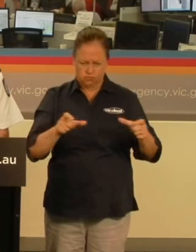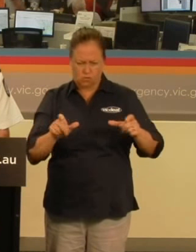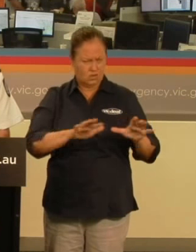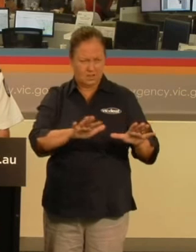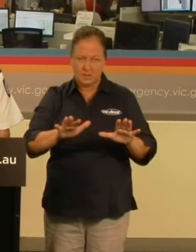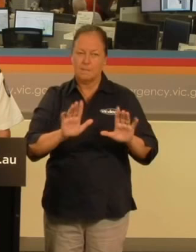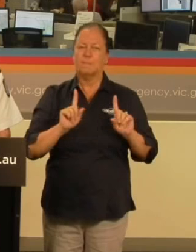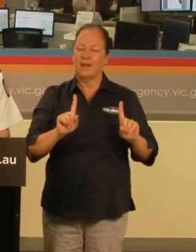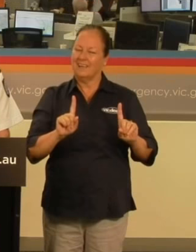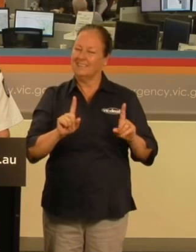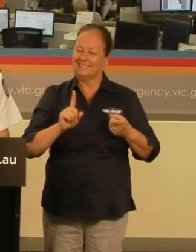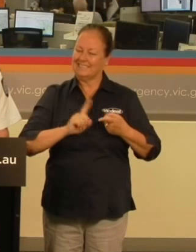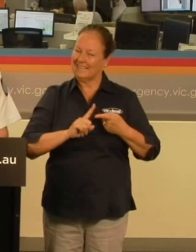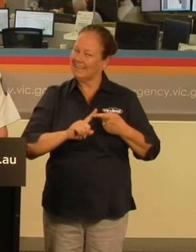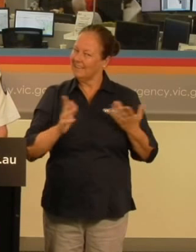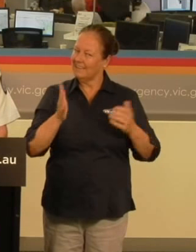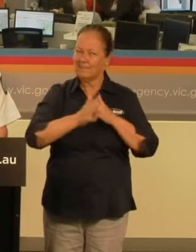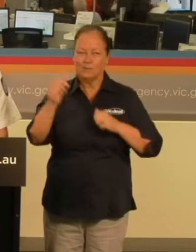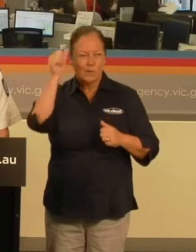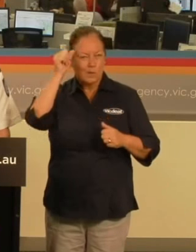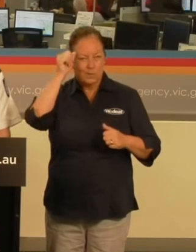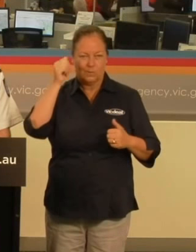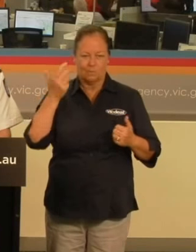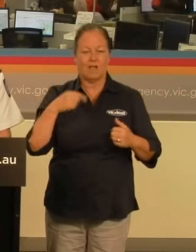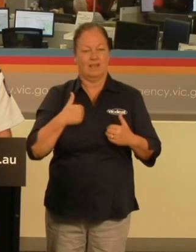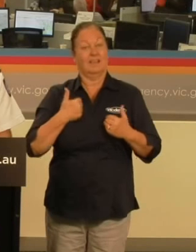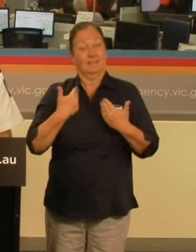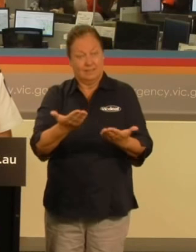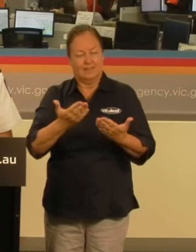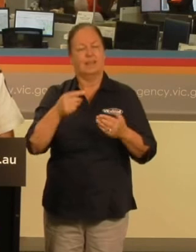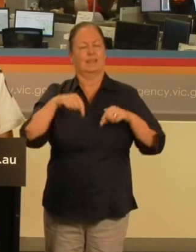speak with those being the three o'clock summary. From that SES has also been busy